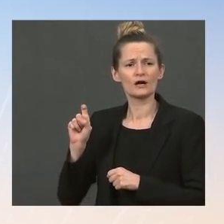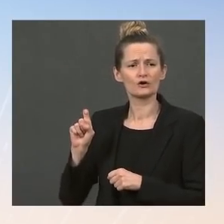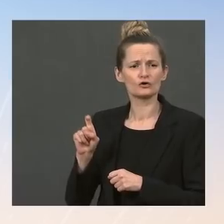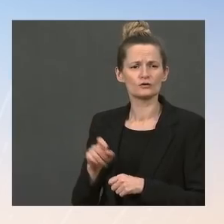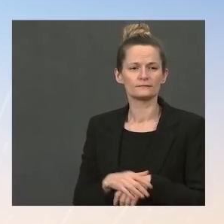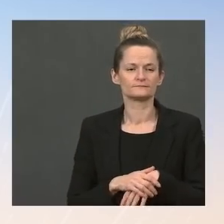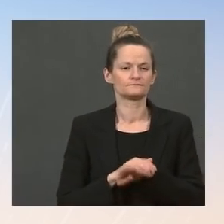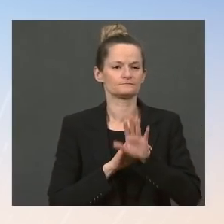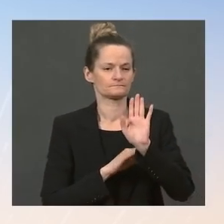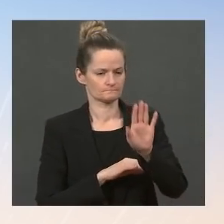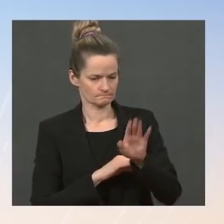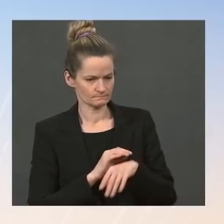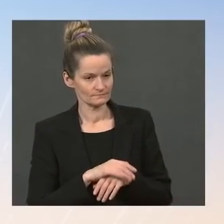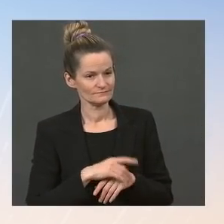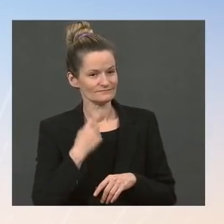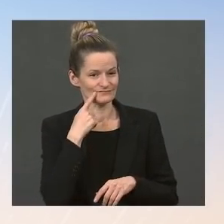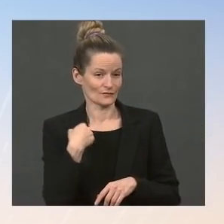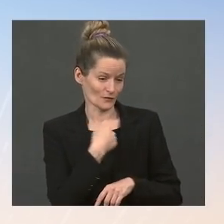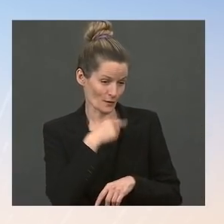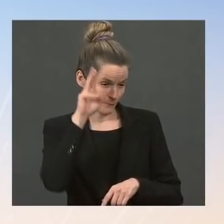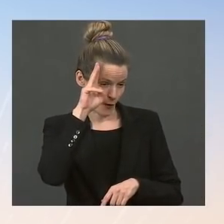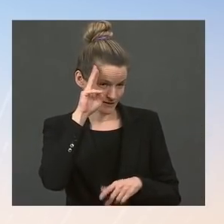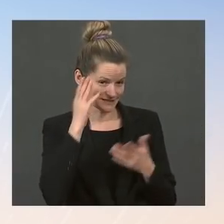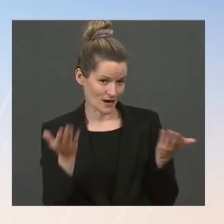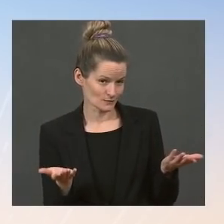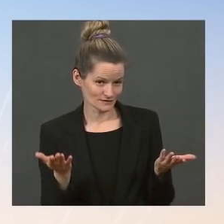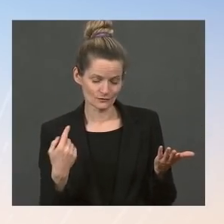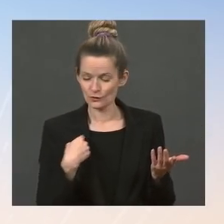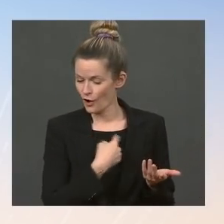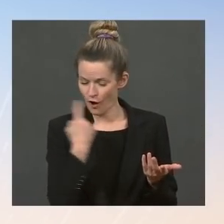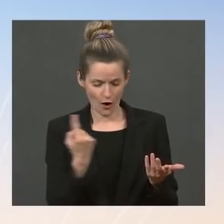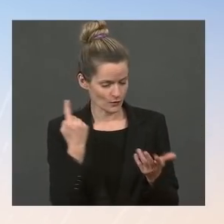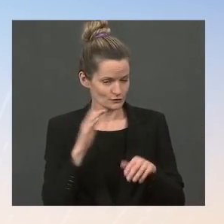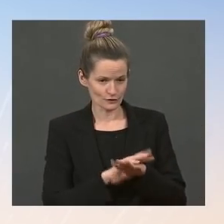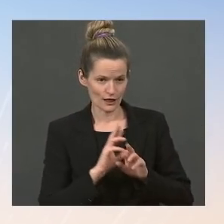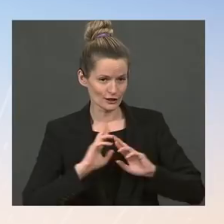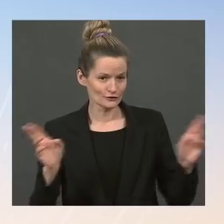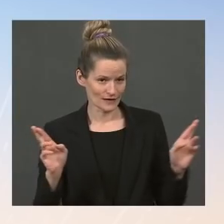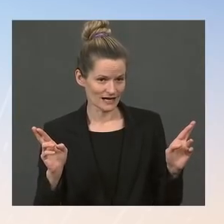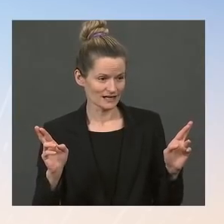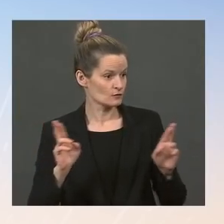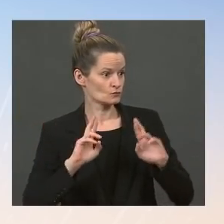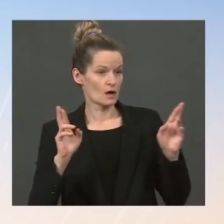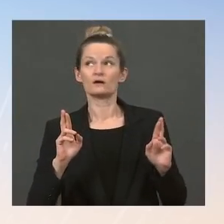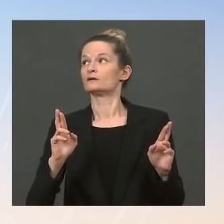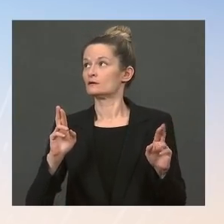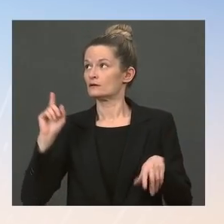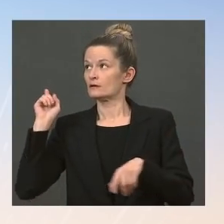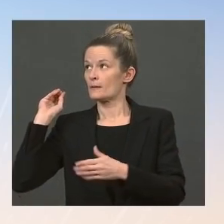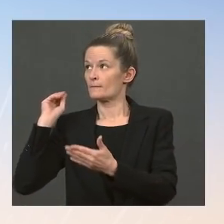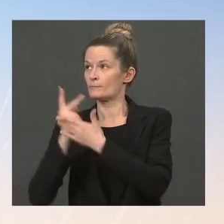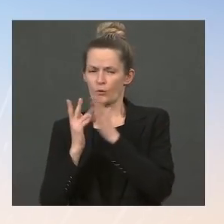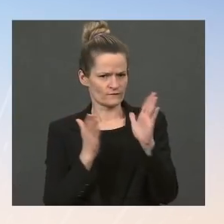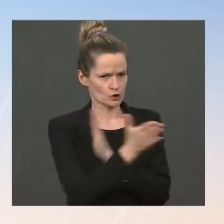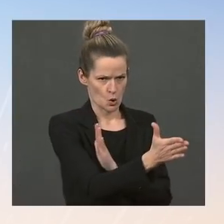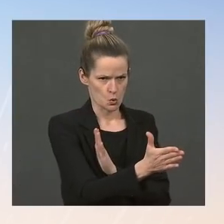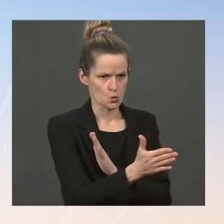we would be ready to operationalize, right? Our -- in terms of -- so, we are preparing for all contingencies and all scenarios.